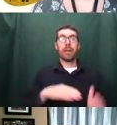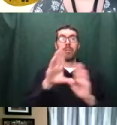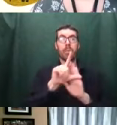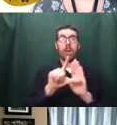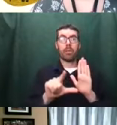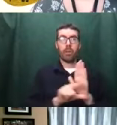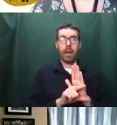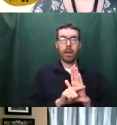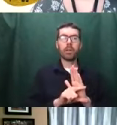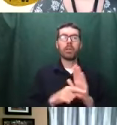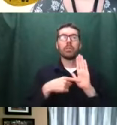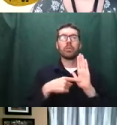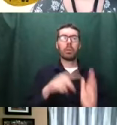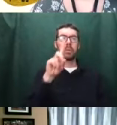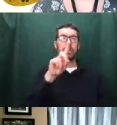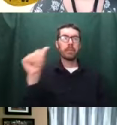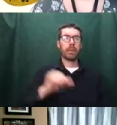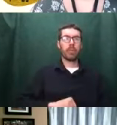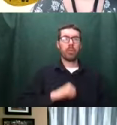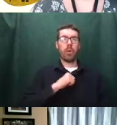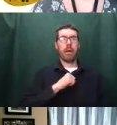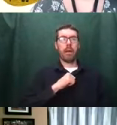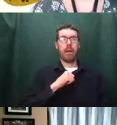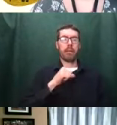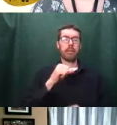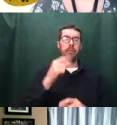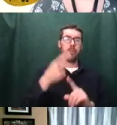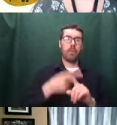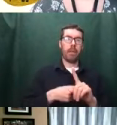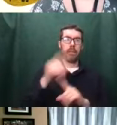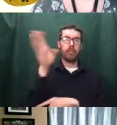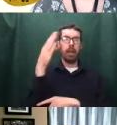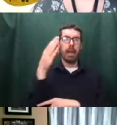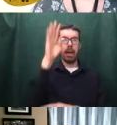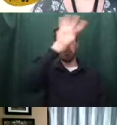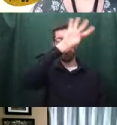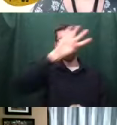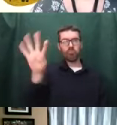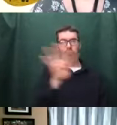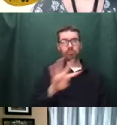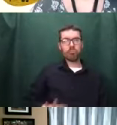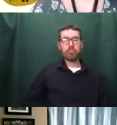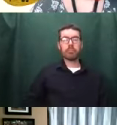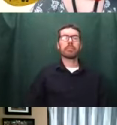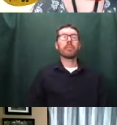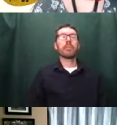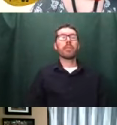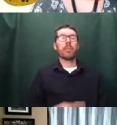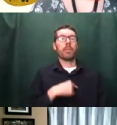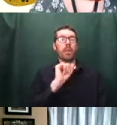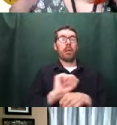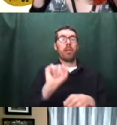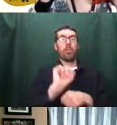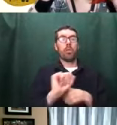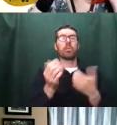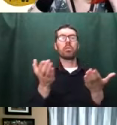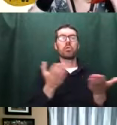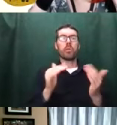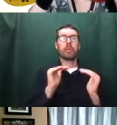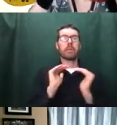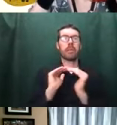the disability pride month flag. I work as a service equity manager for the Office of